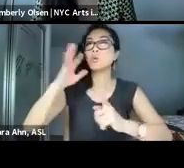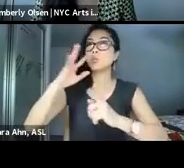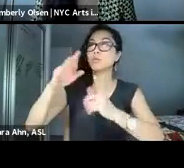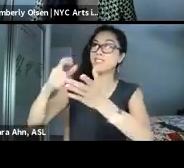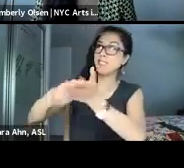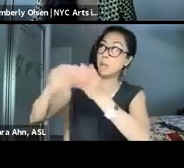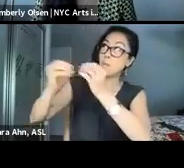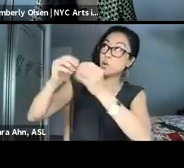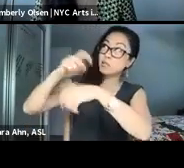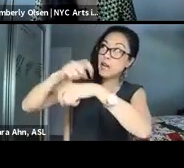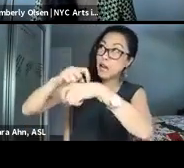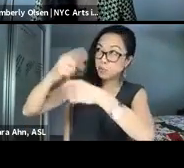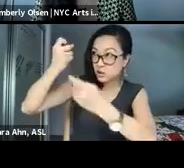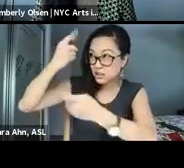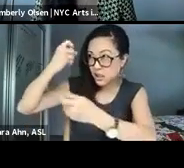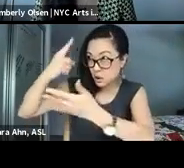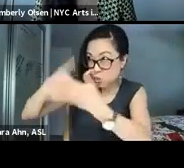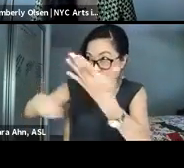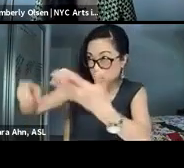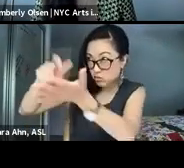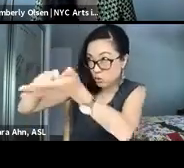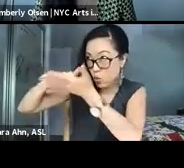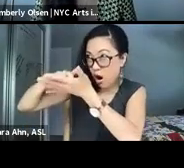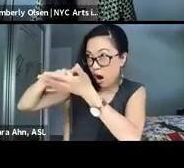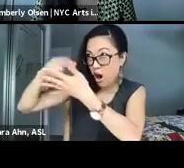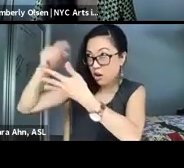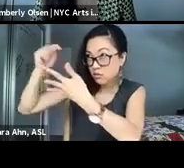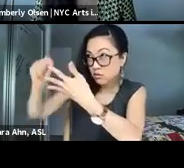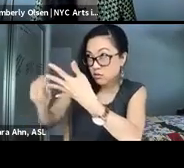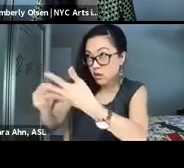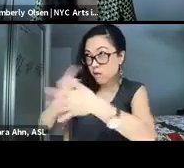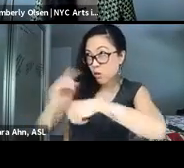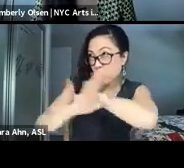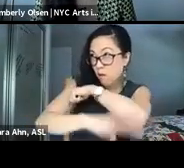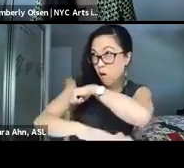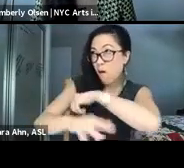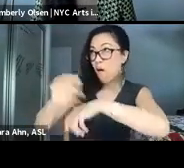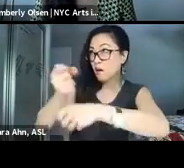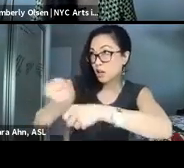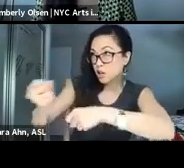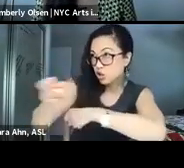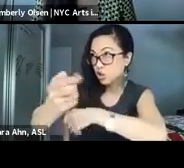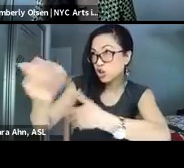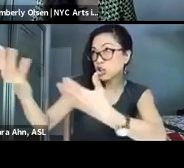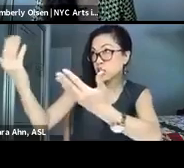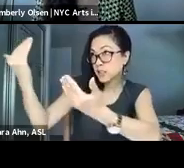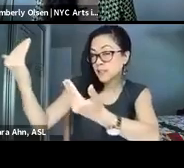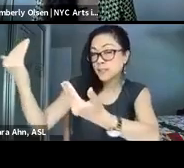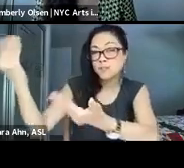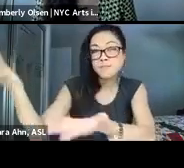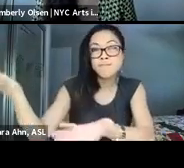visit the school once or twice per week and doing the rest of the instruction at home